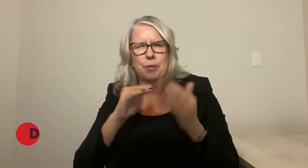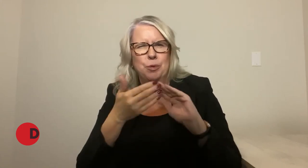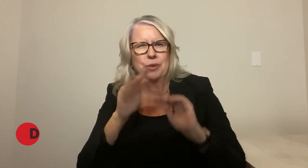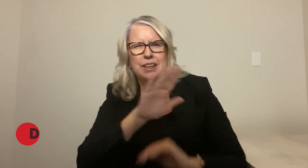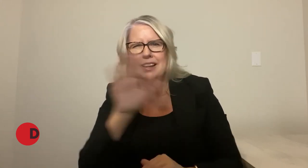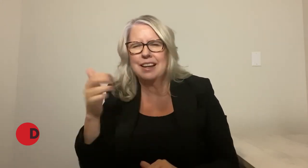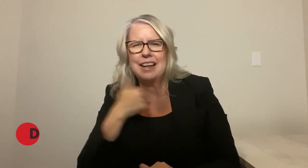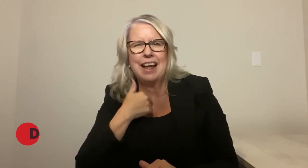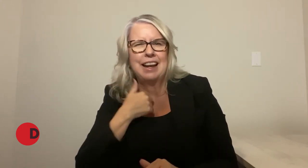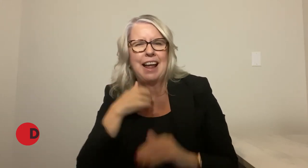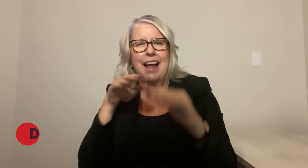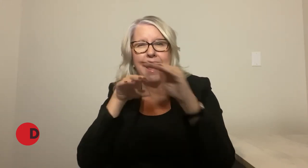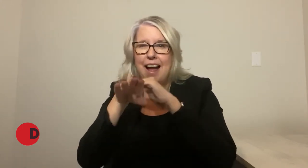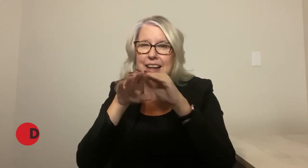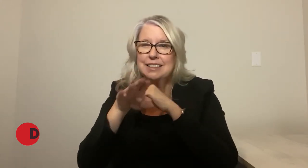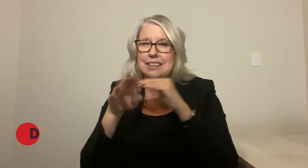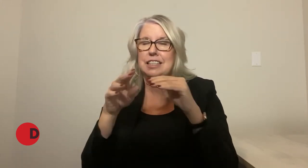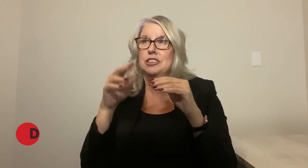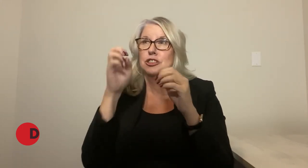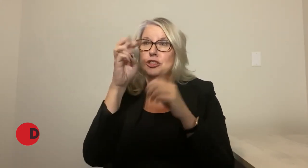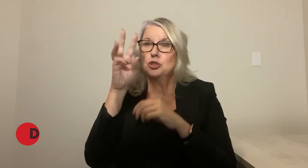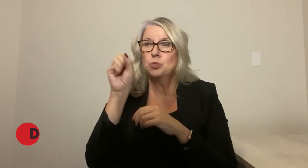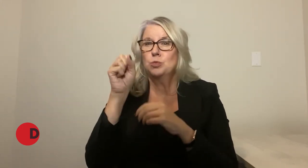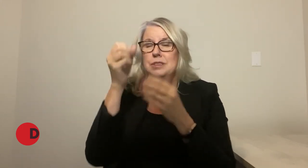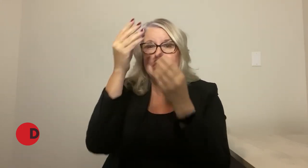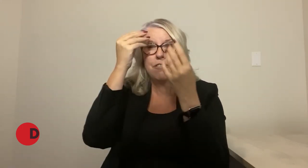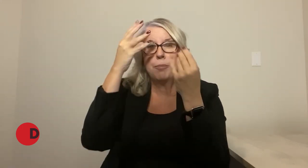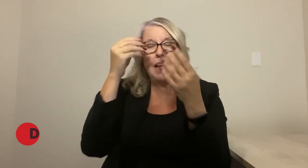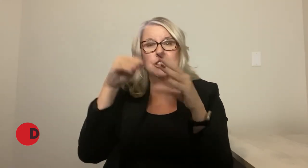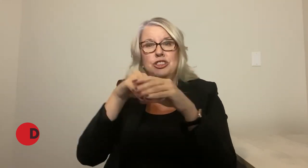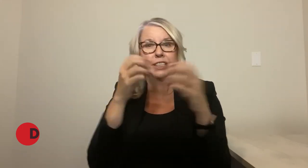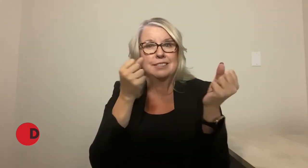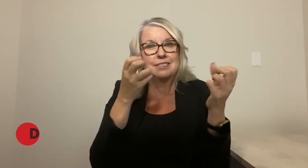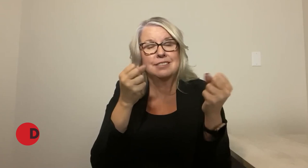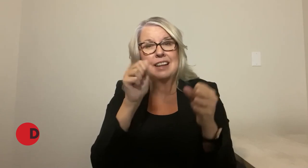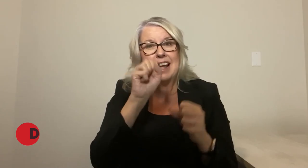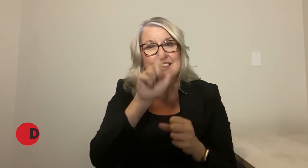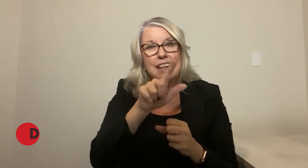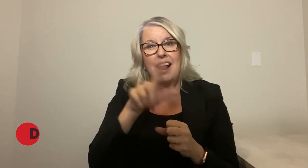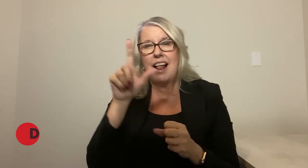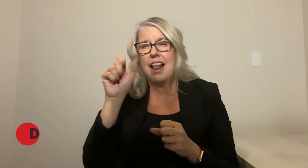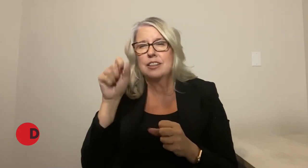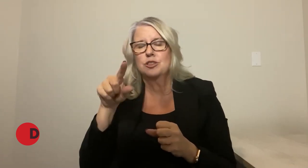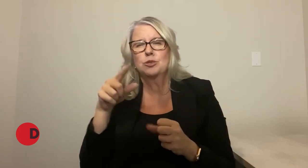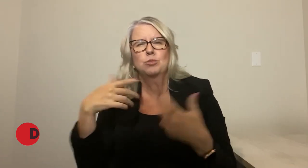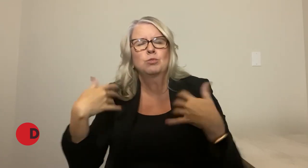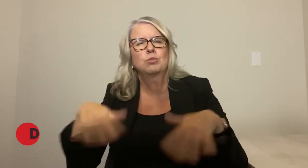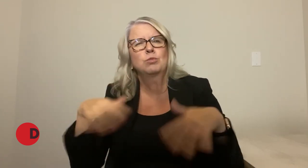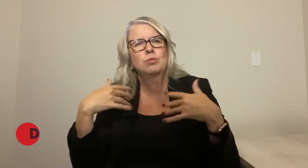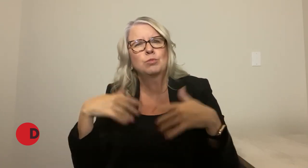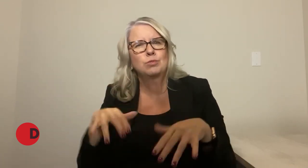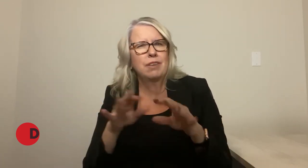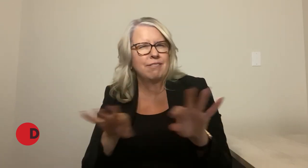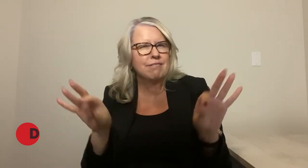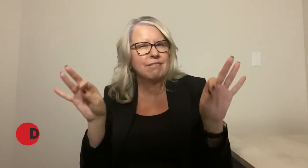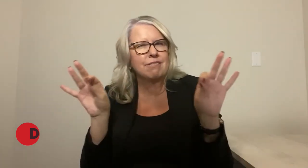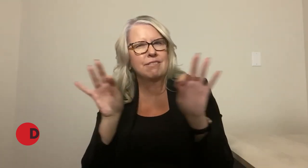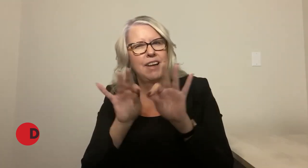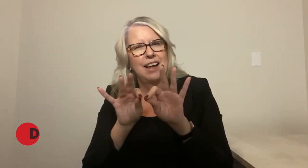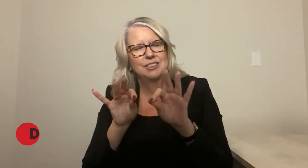in our community across Canada. Access to news and information in ASL and LSQ is extremely vital.